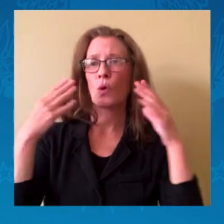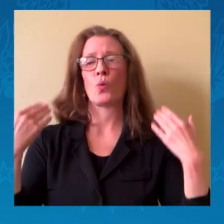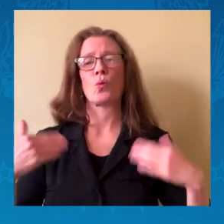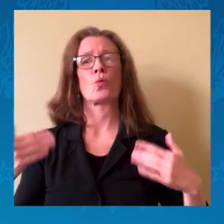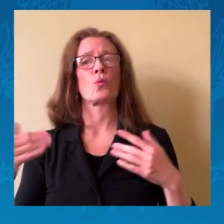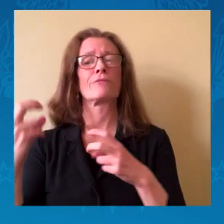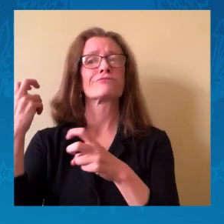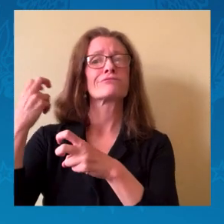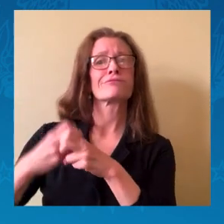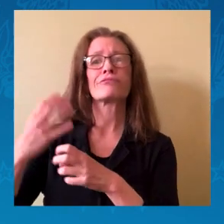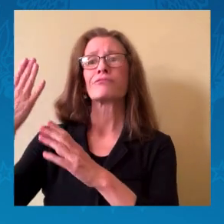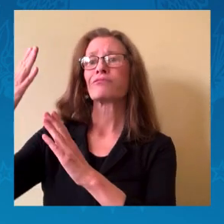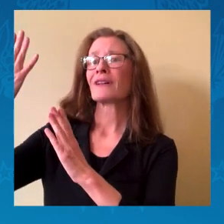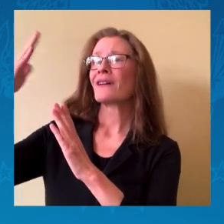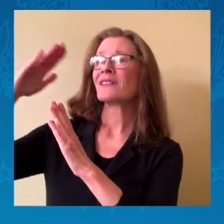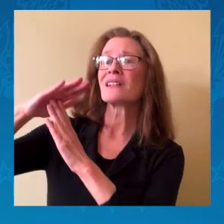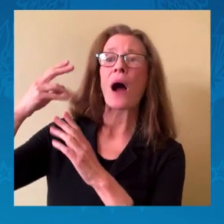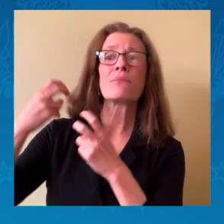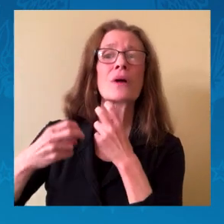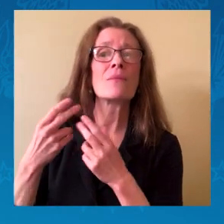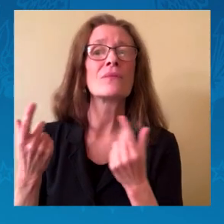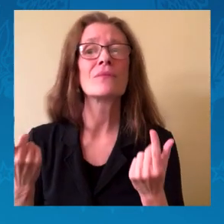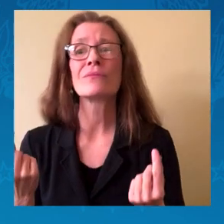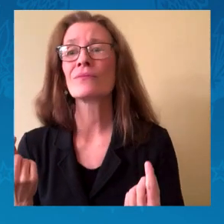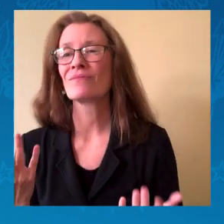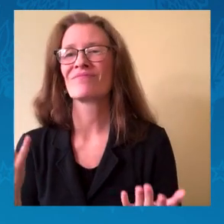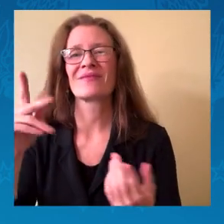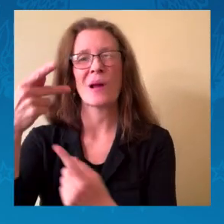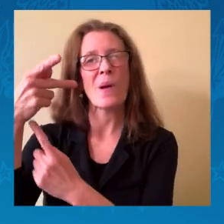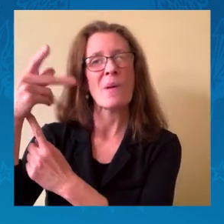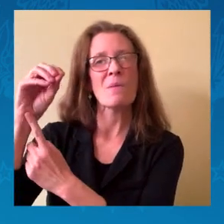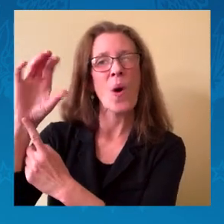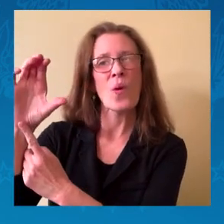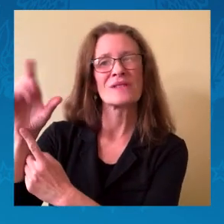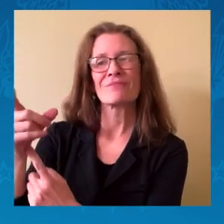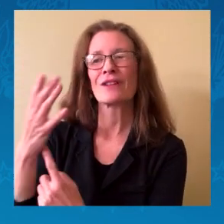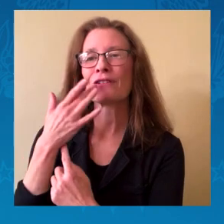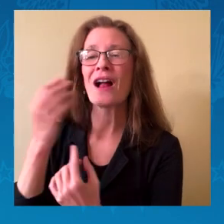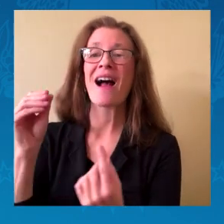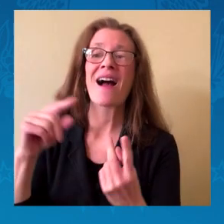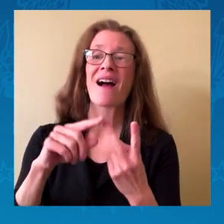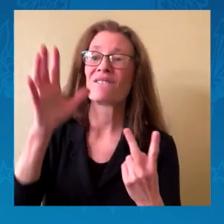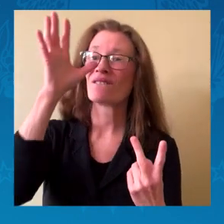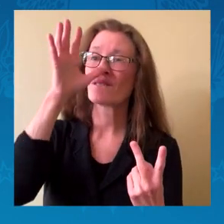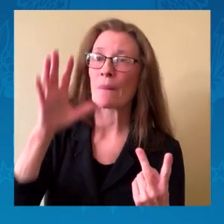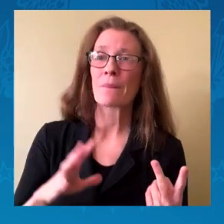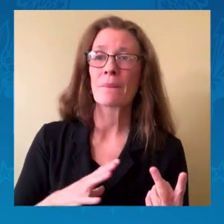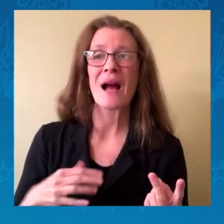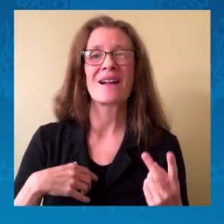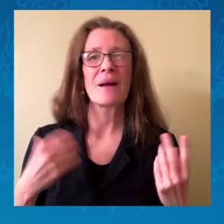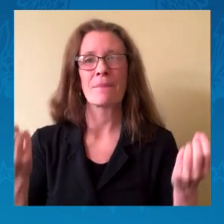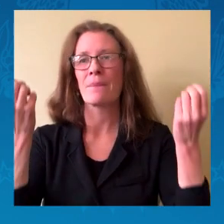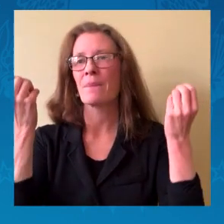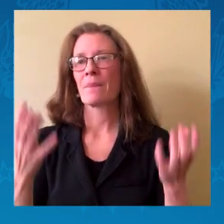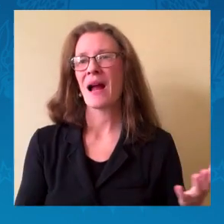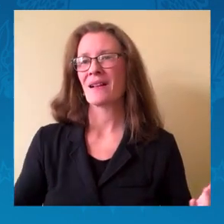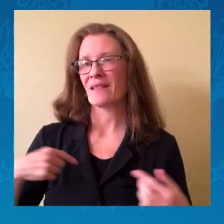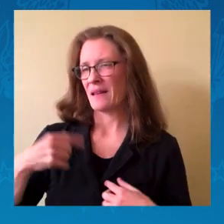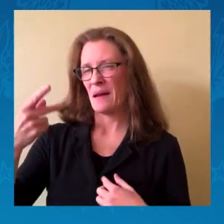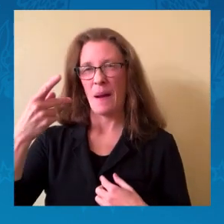and girls simply don't see themselves in roles of STEM. Recent survey of young people ages 13 through 29